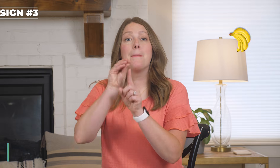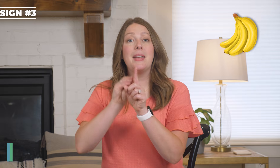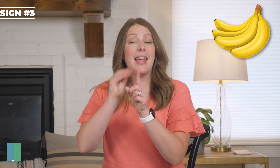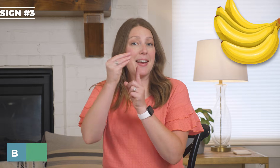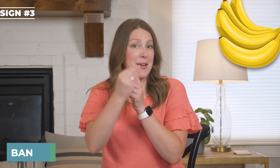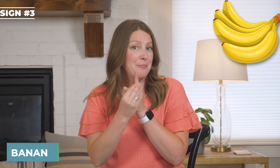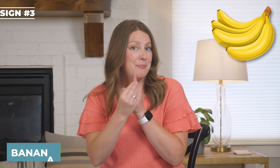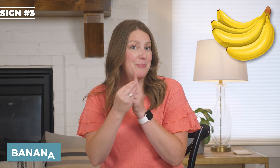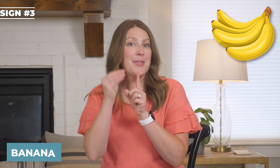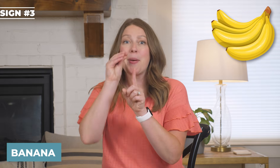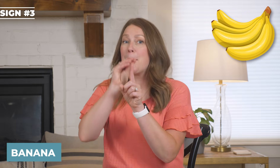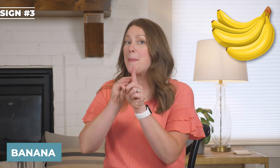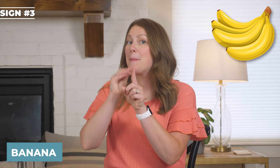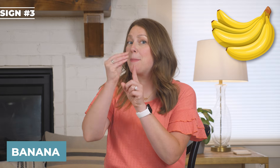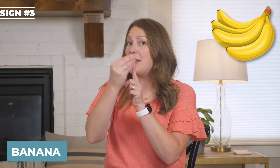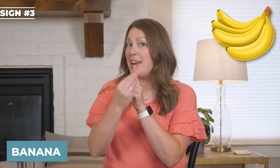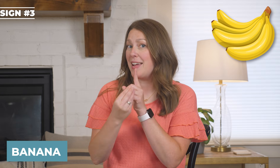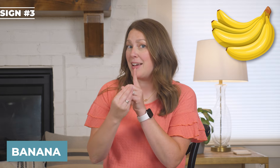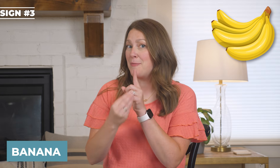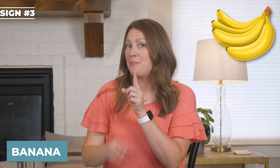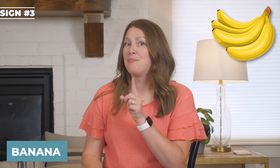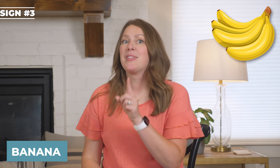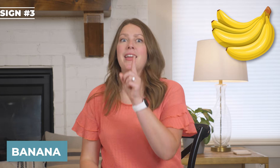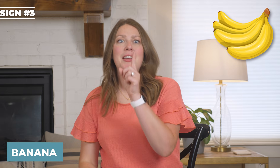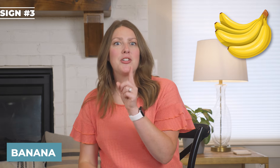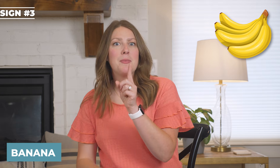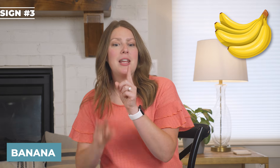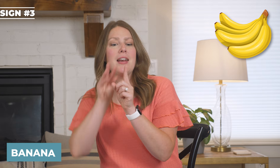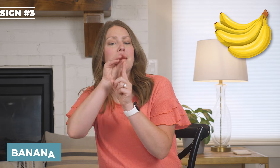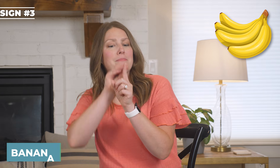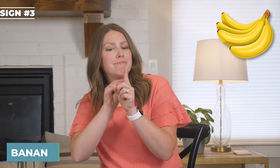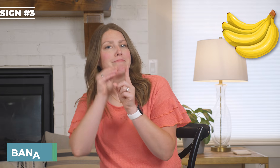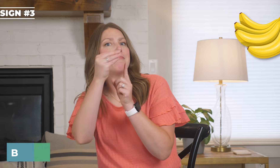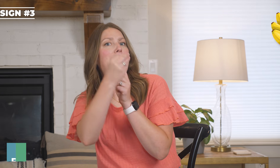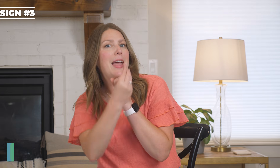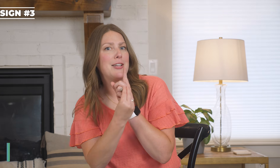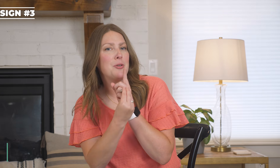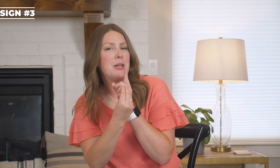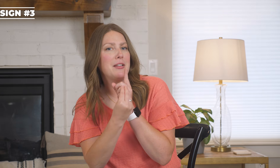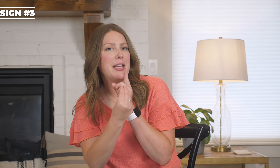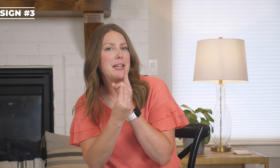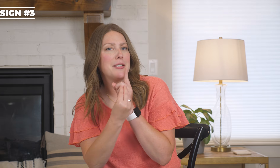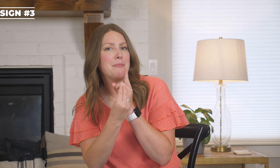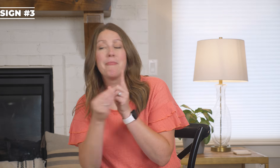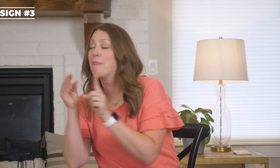Banana. Here's the banana. And you're peeling it.